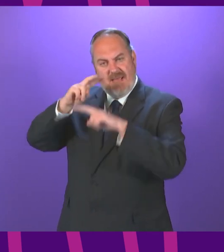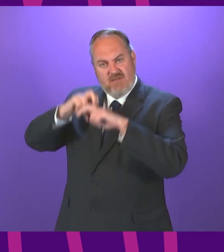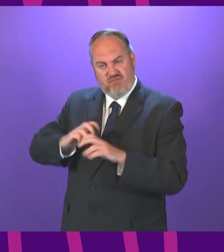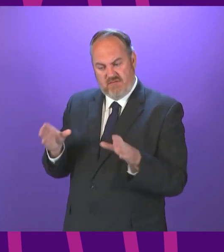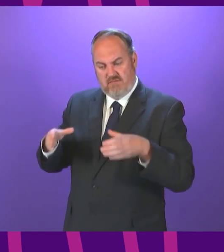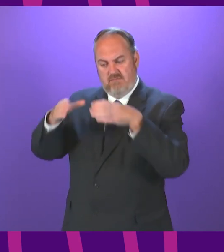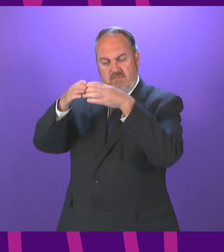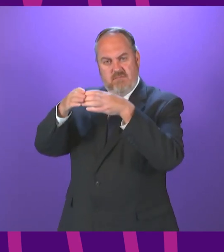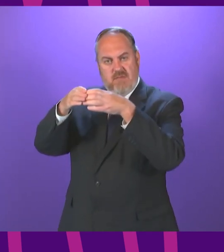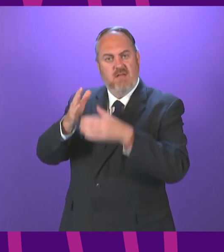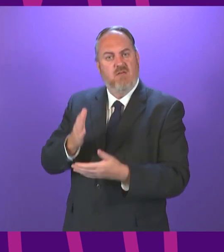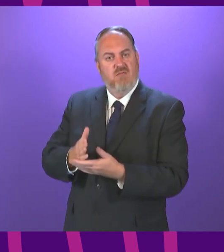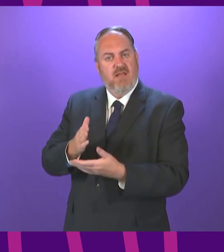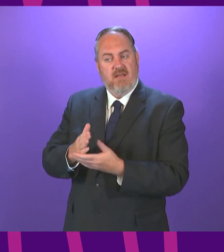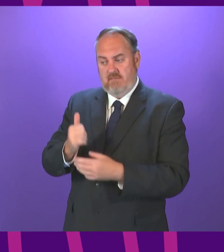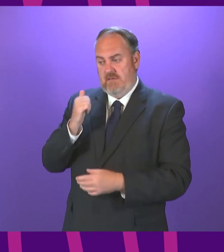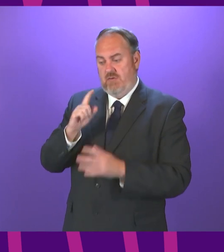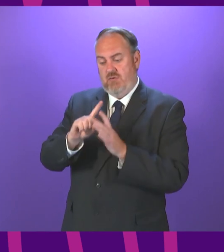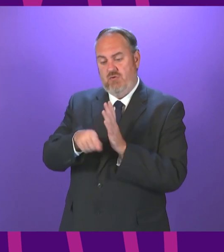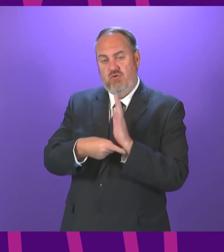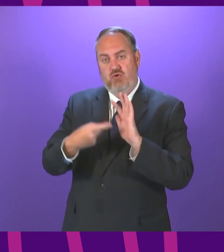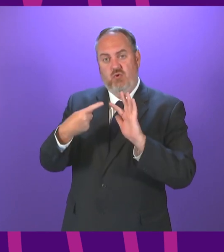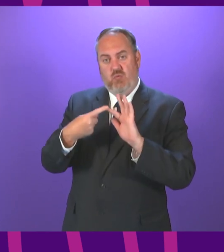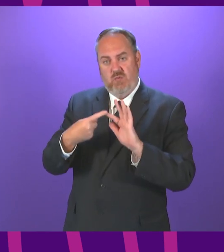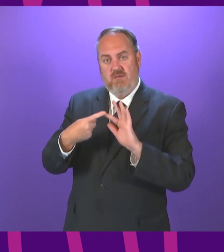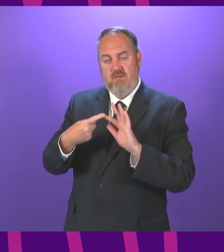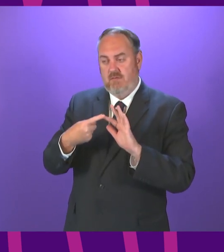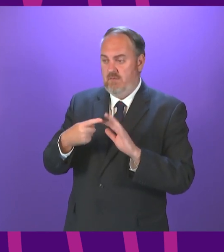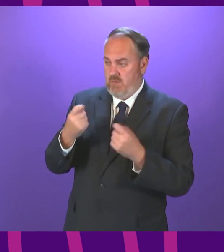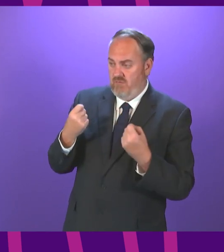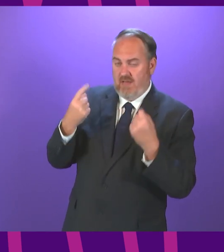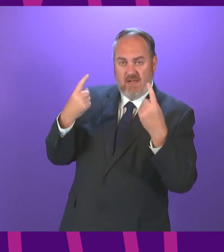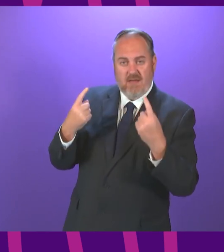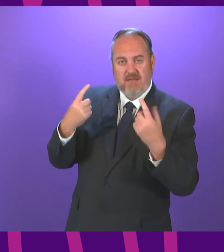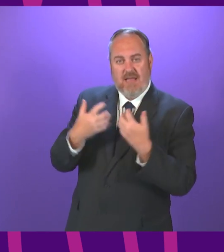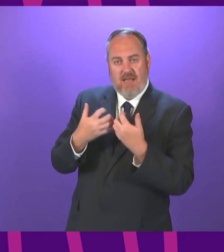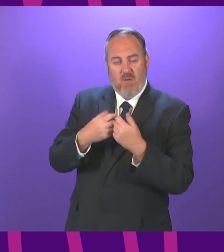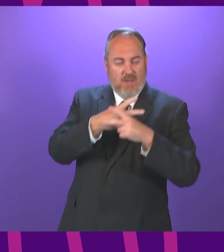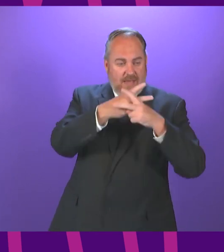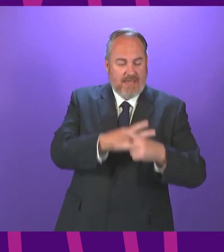guidance identified areas in which care homes and partners can improve and embed good-quality